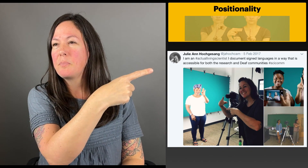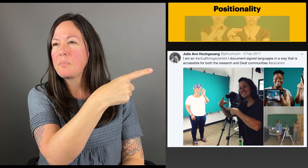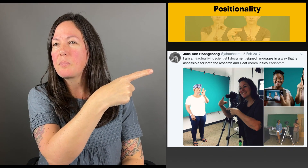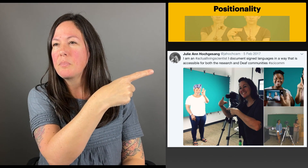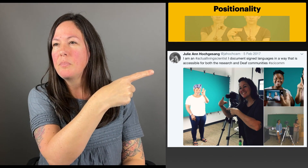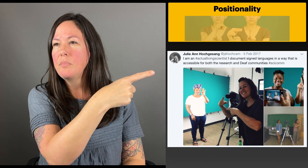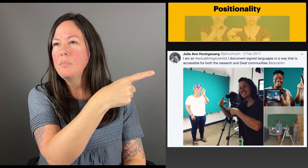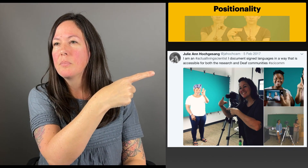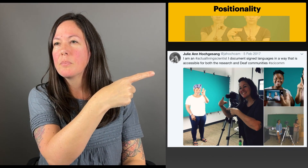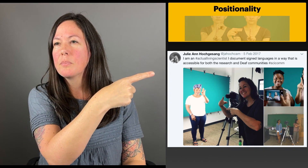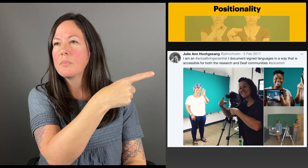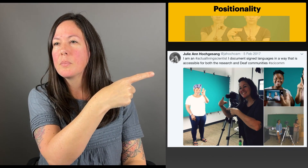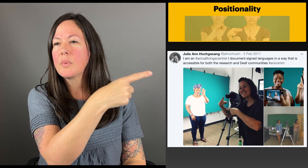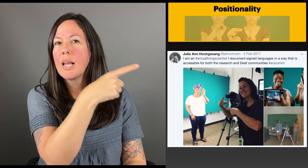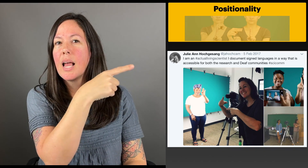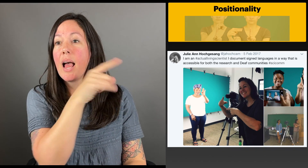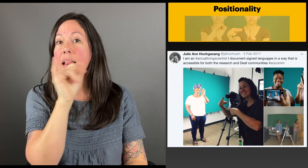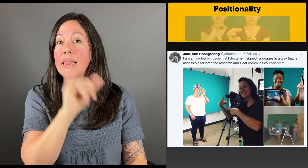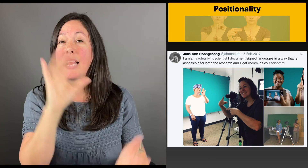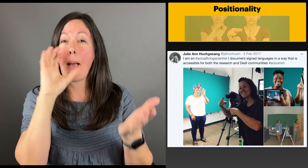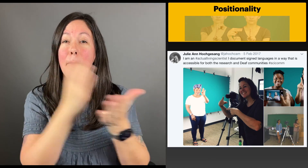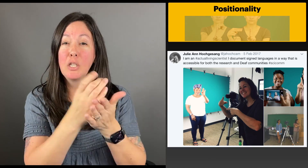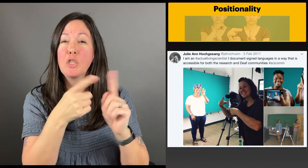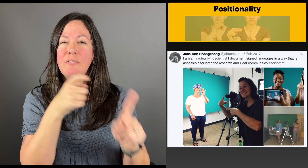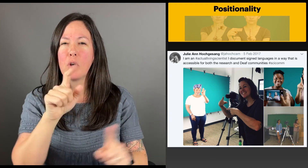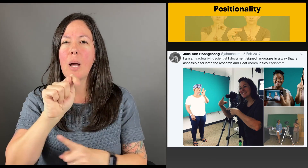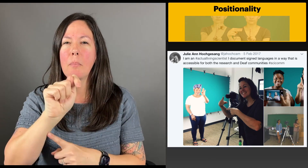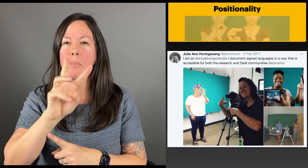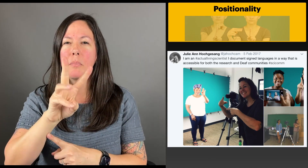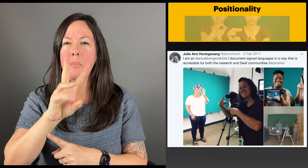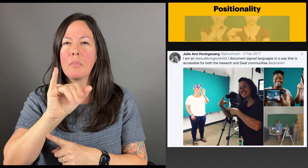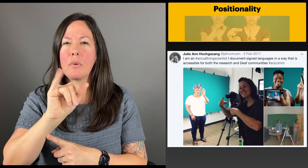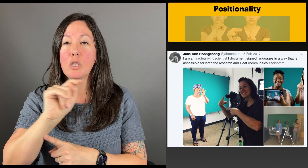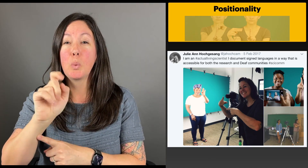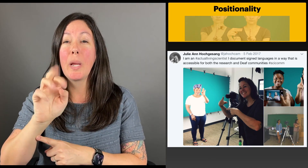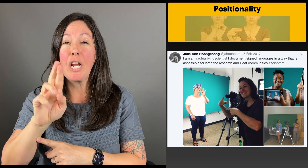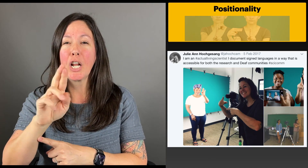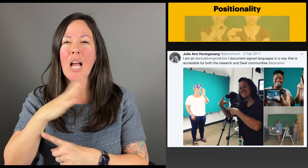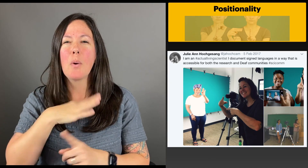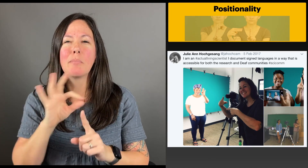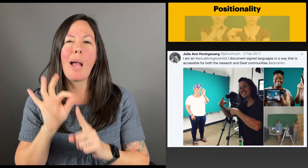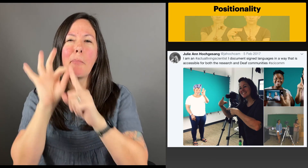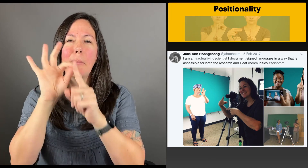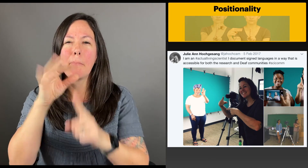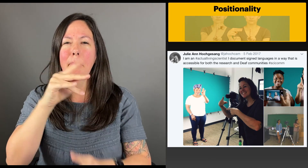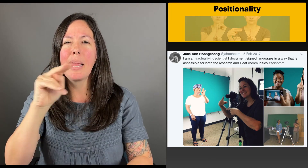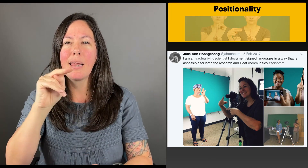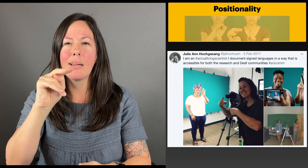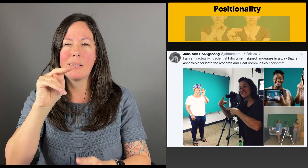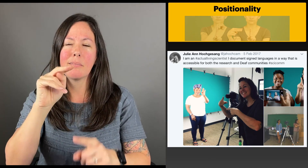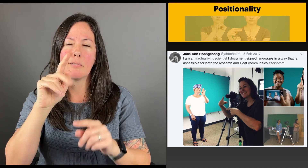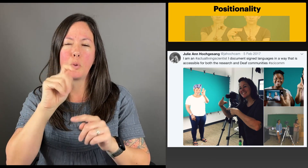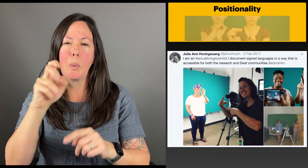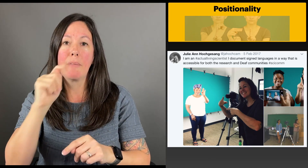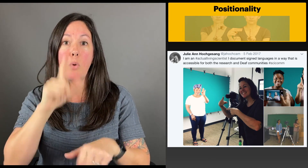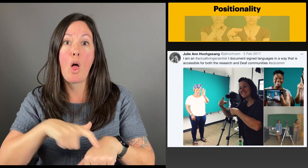It has made me really think about how I was doing my own work. If you see in my slide here, this was my